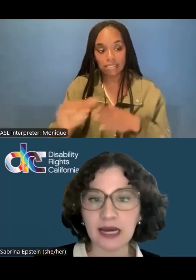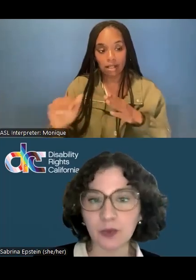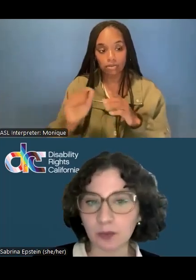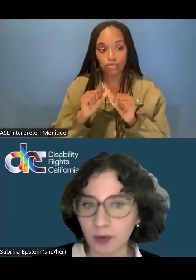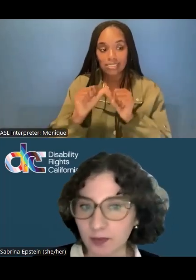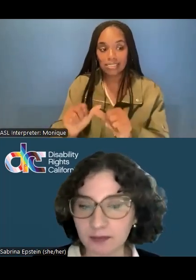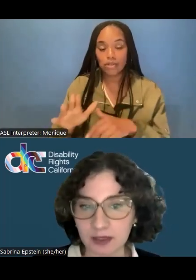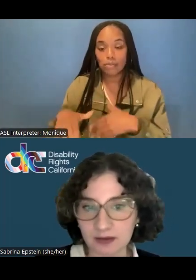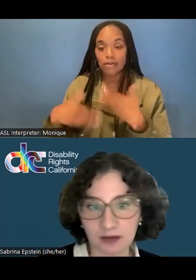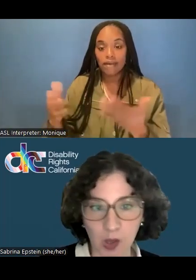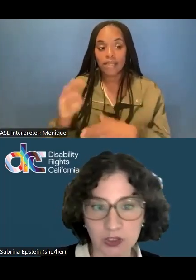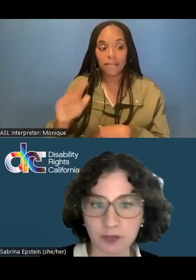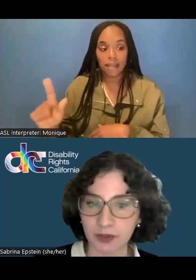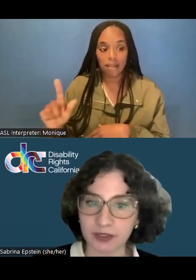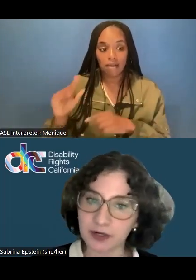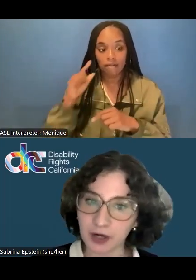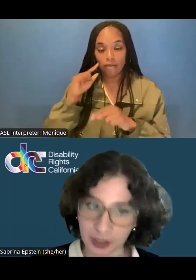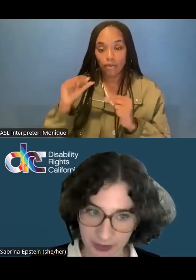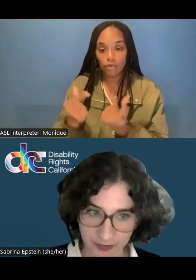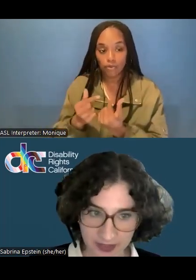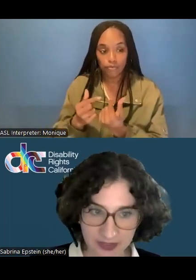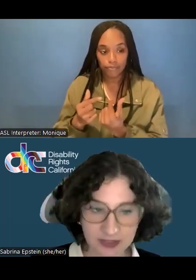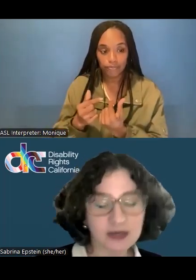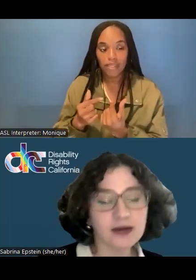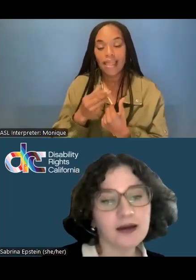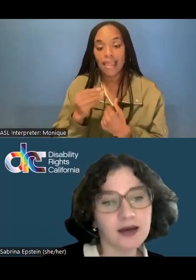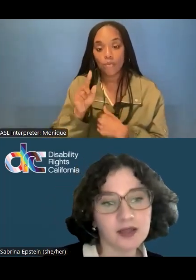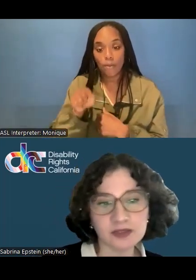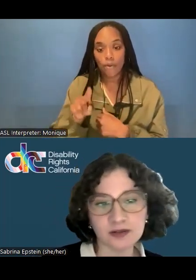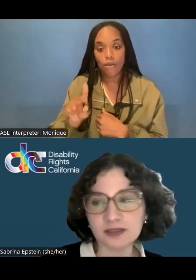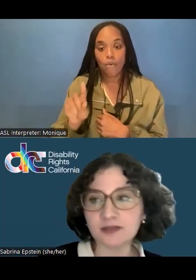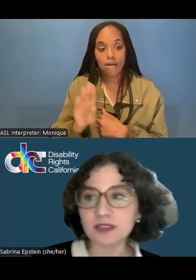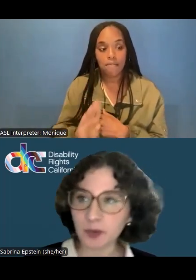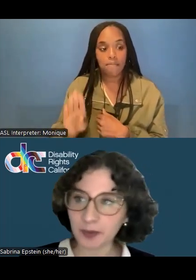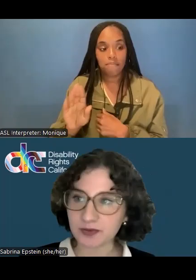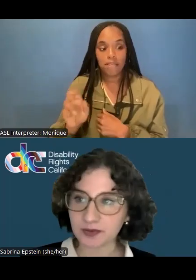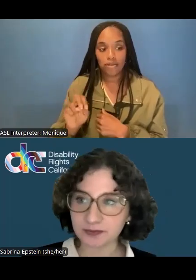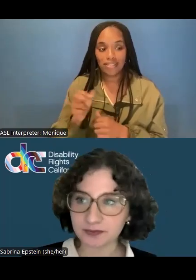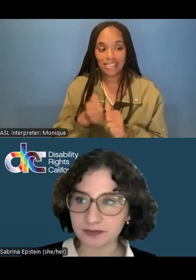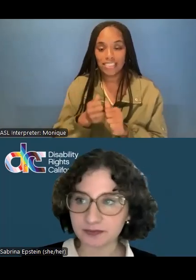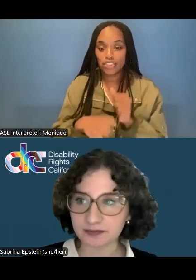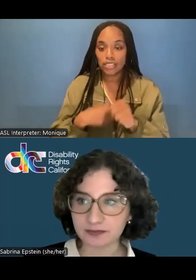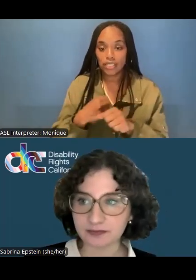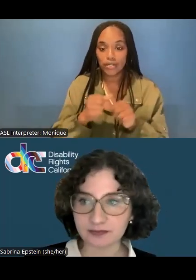and $1.1 billion per year ongoing. And the result of this proposal